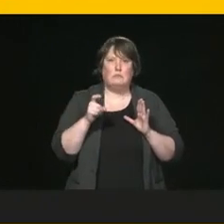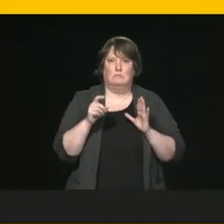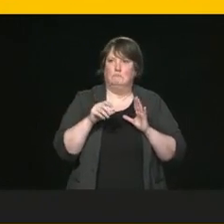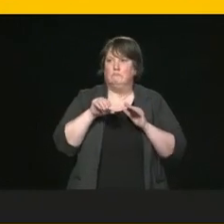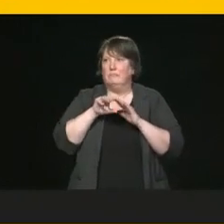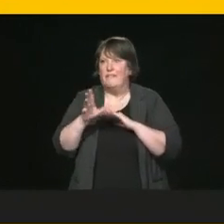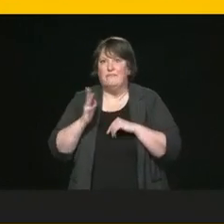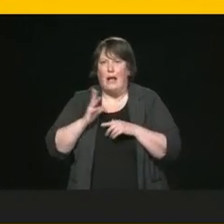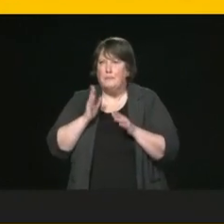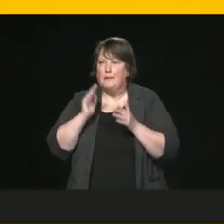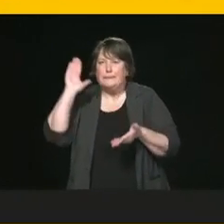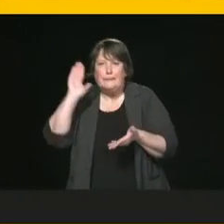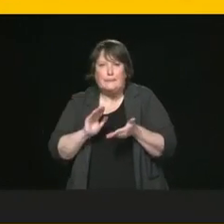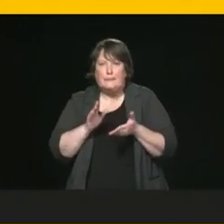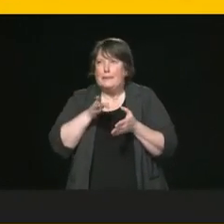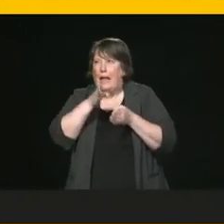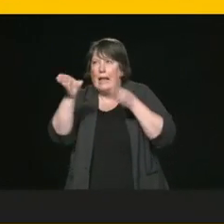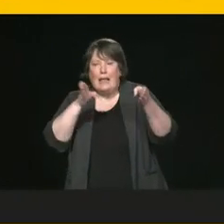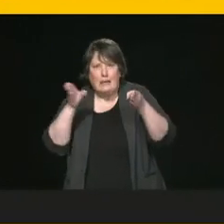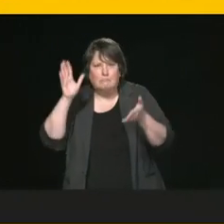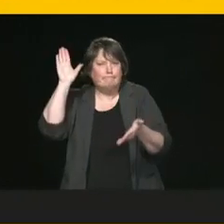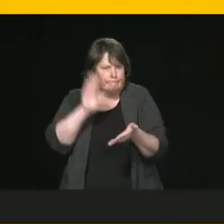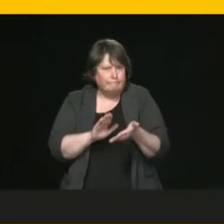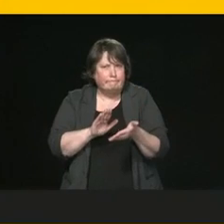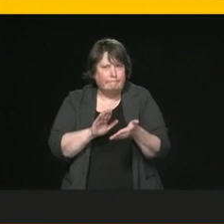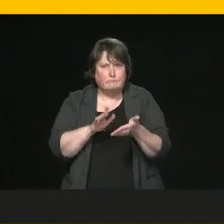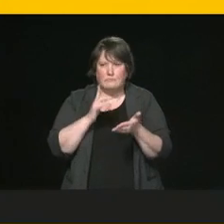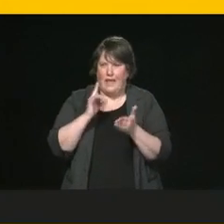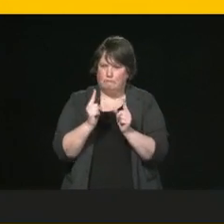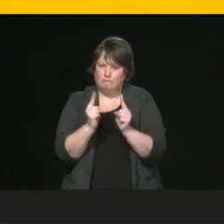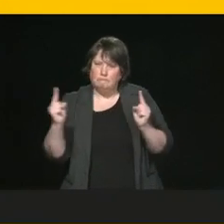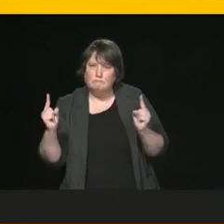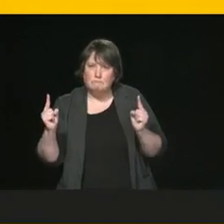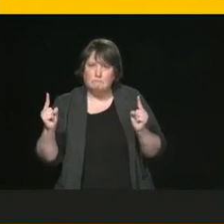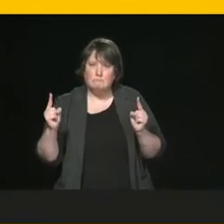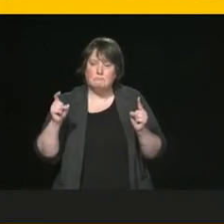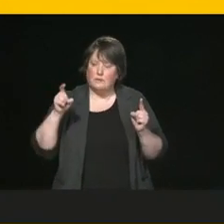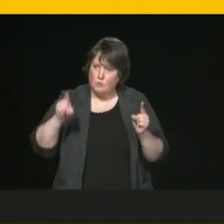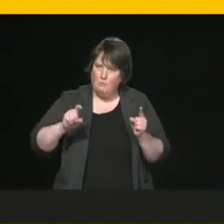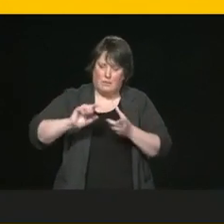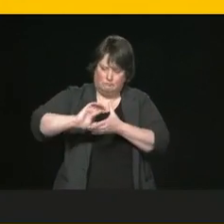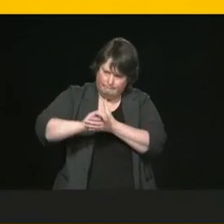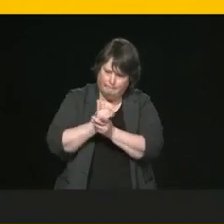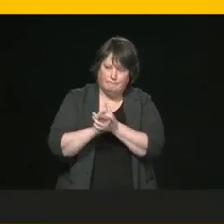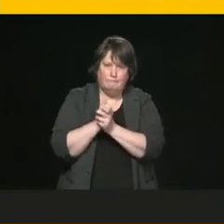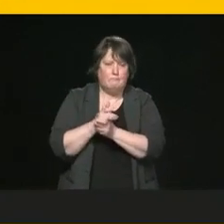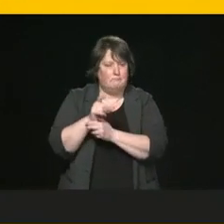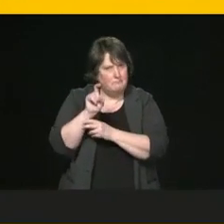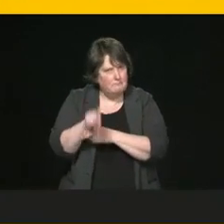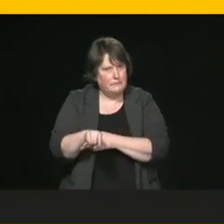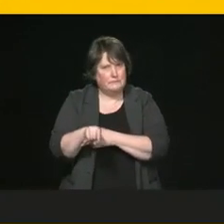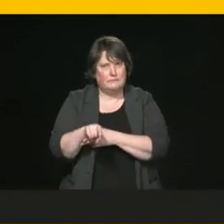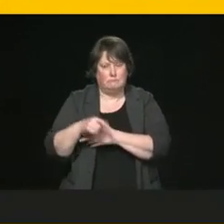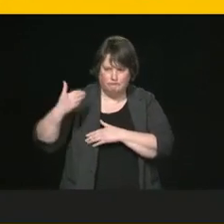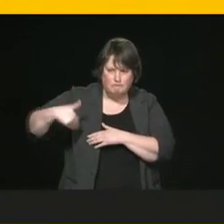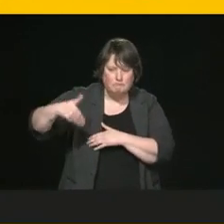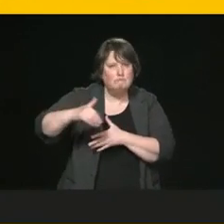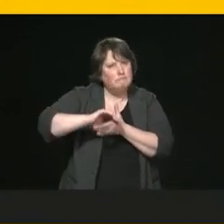UNLESS IT'S ABSOLUTELY NECESSARY AND ALSO KEEPING A TWO-METER DISTANCE FROM OTHERS